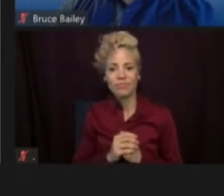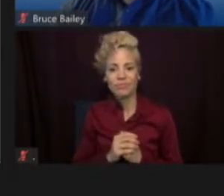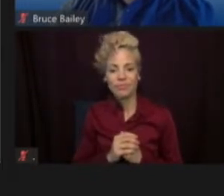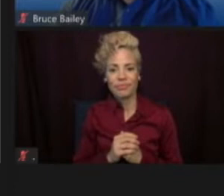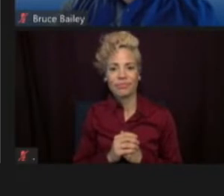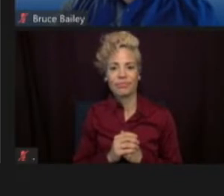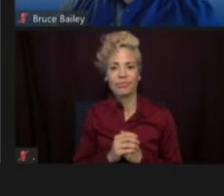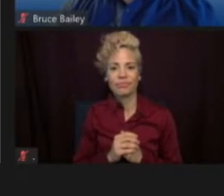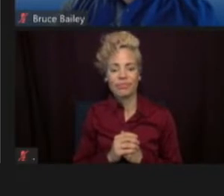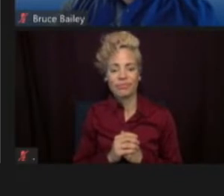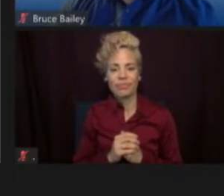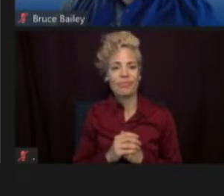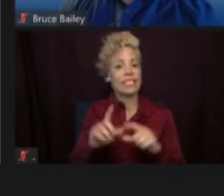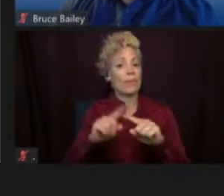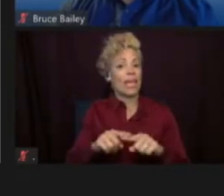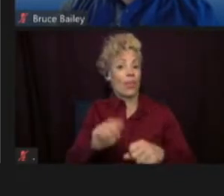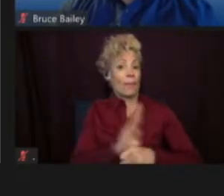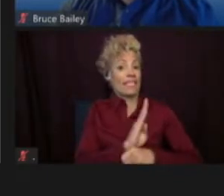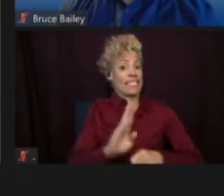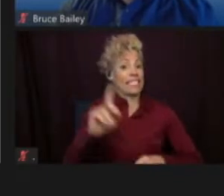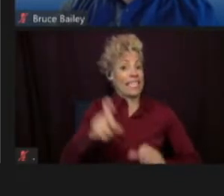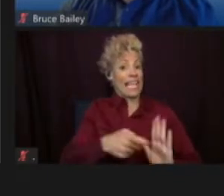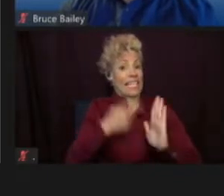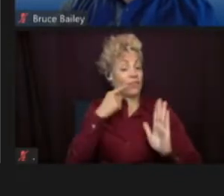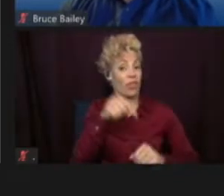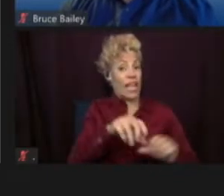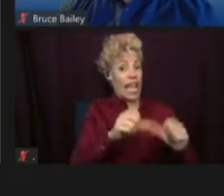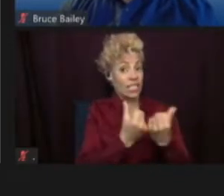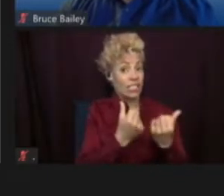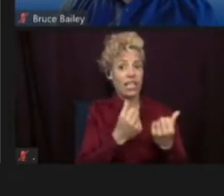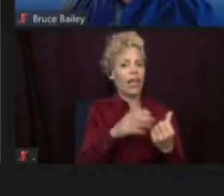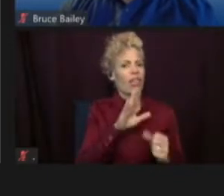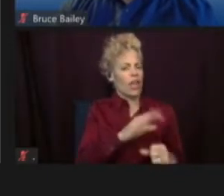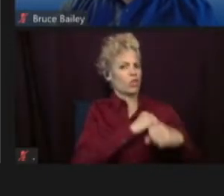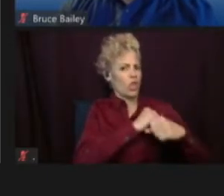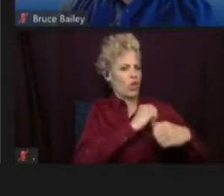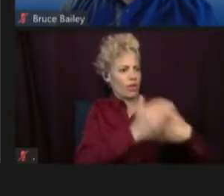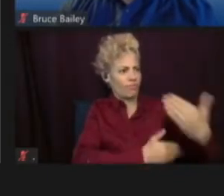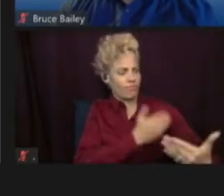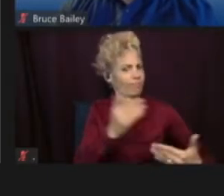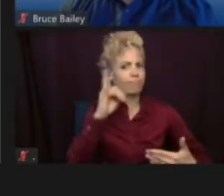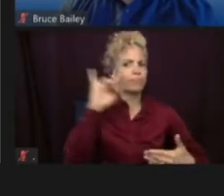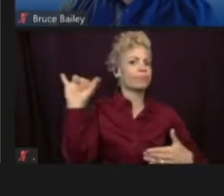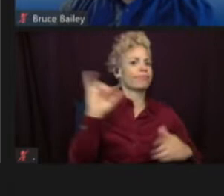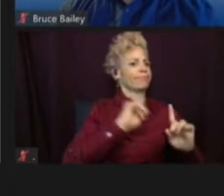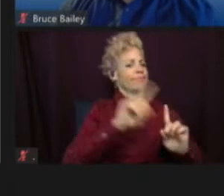those are executed and formatted in different ways. The point is, it's very difficult